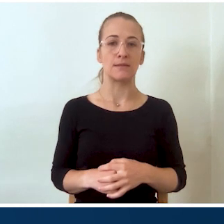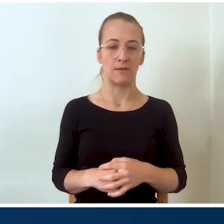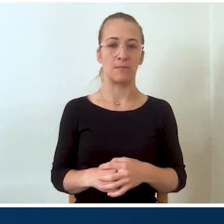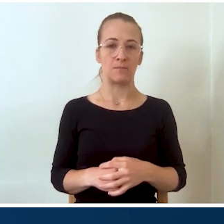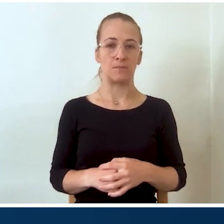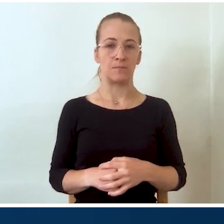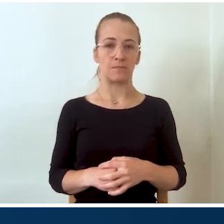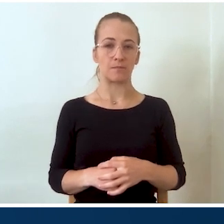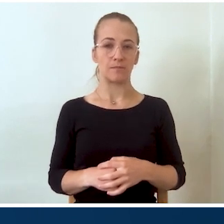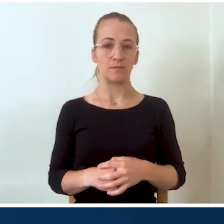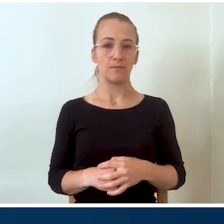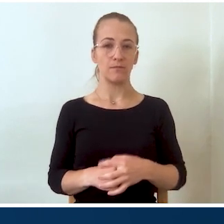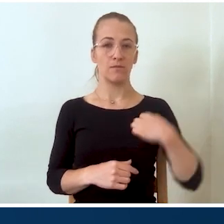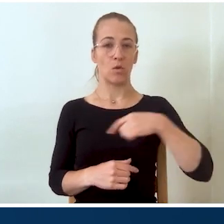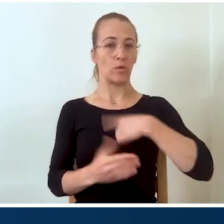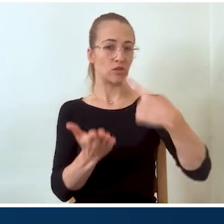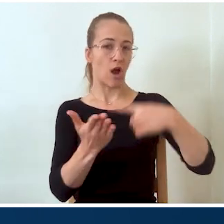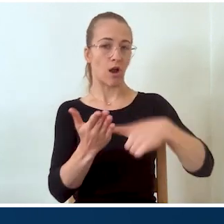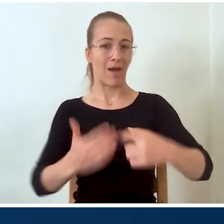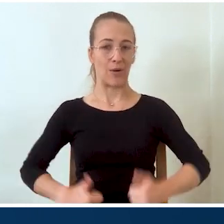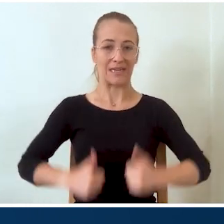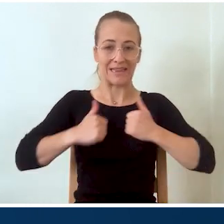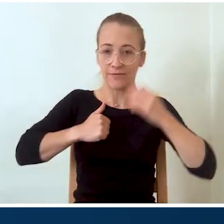And so when we talk about lived experience,